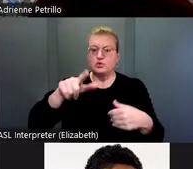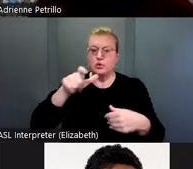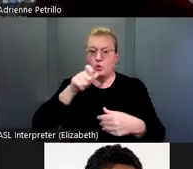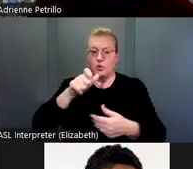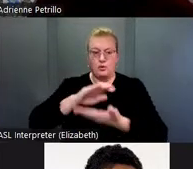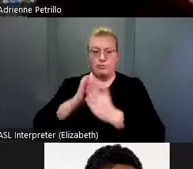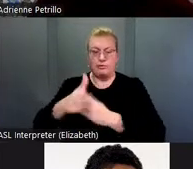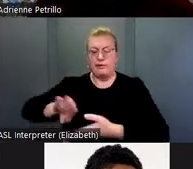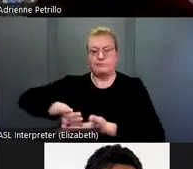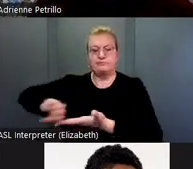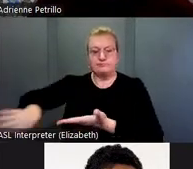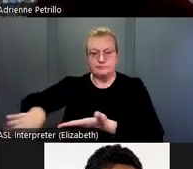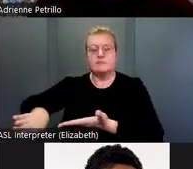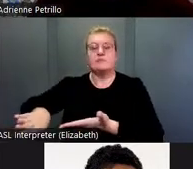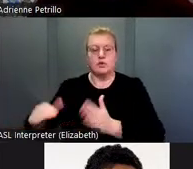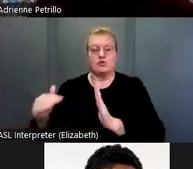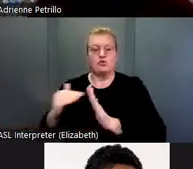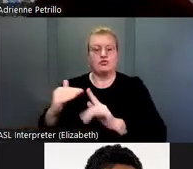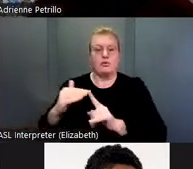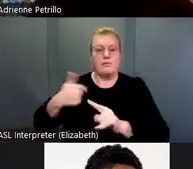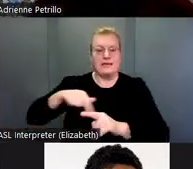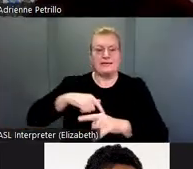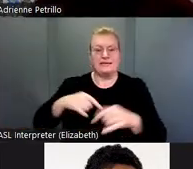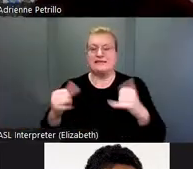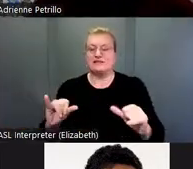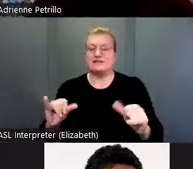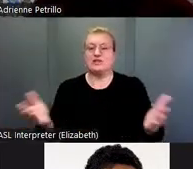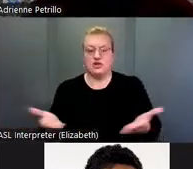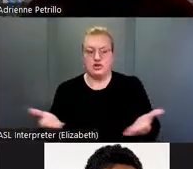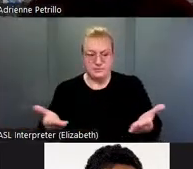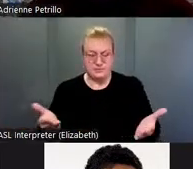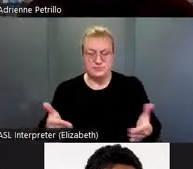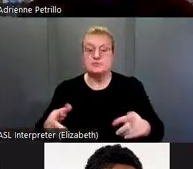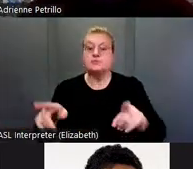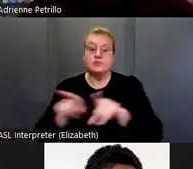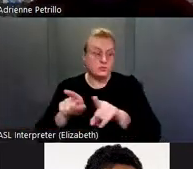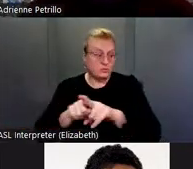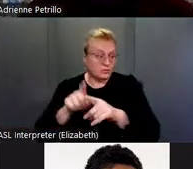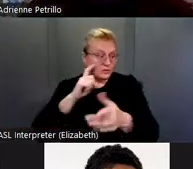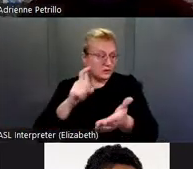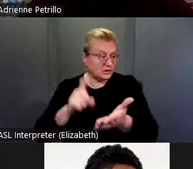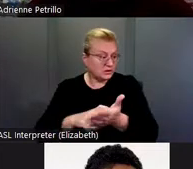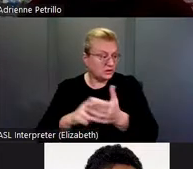to remind us that they are still here. We also acknowledge that all places where we provide support